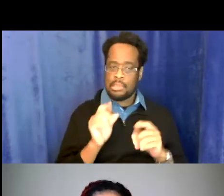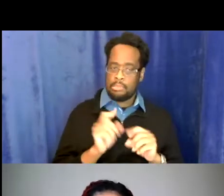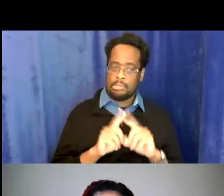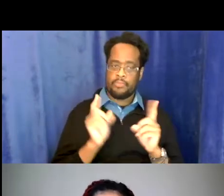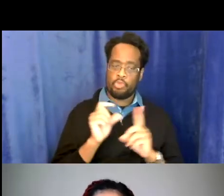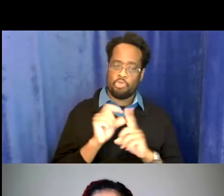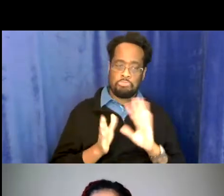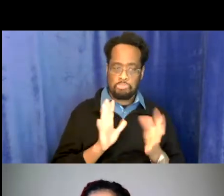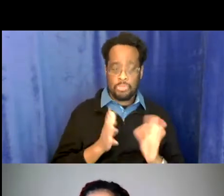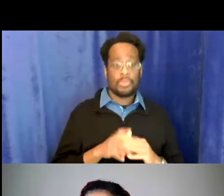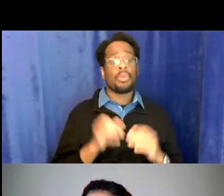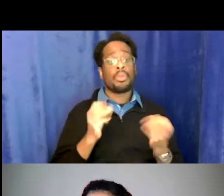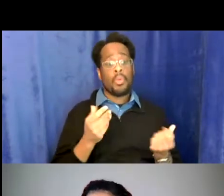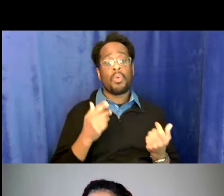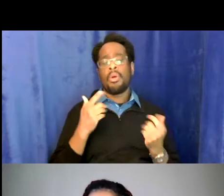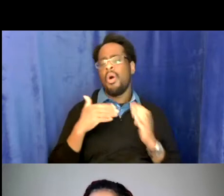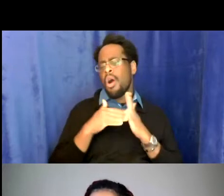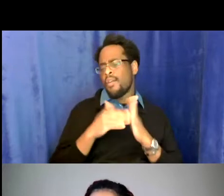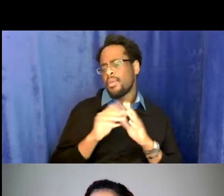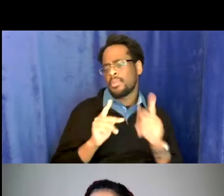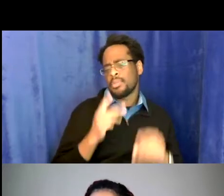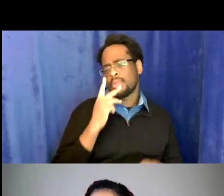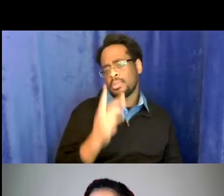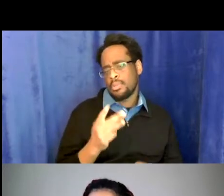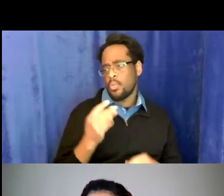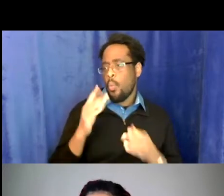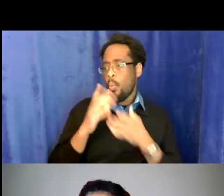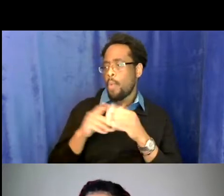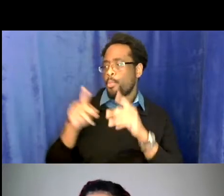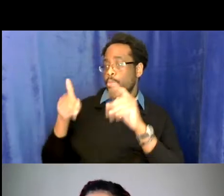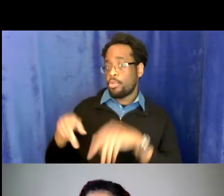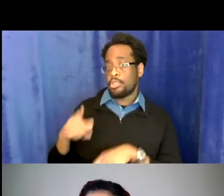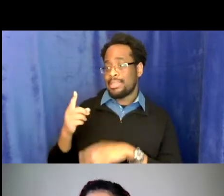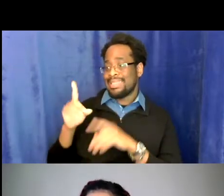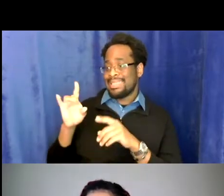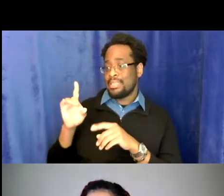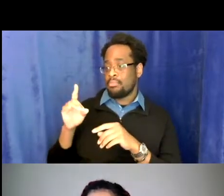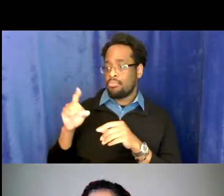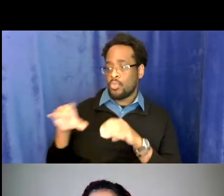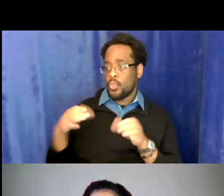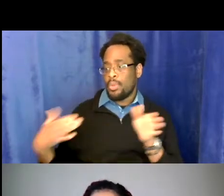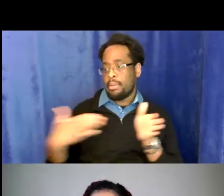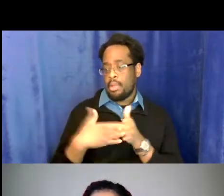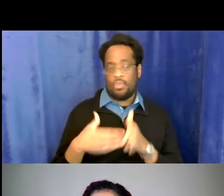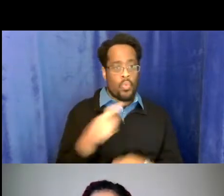No, "racist", that's a little bit of a different word. Often we see a person say,